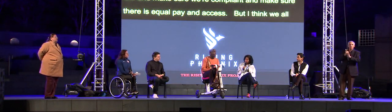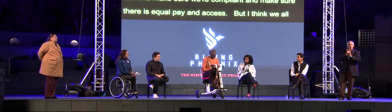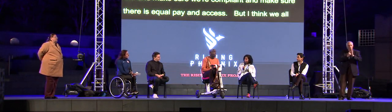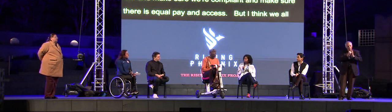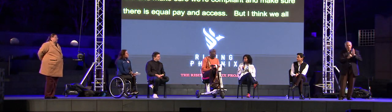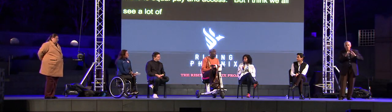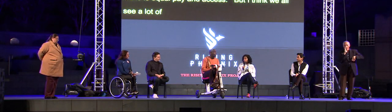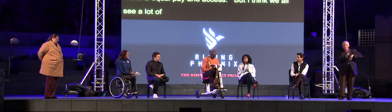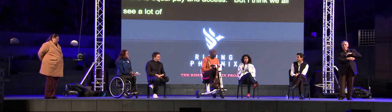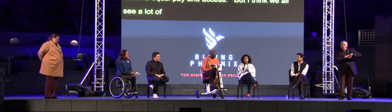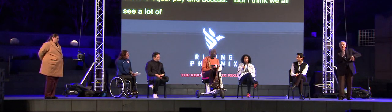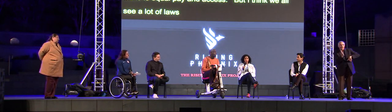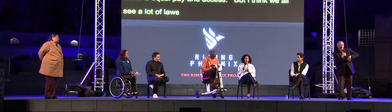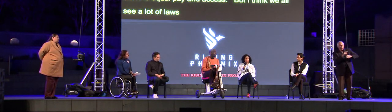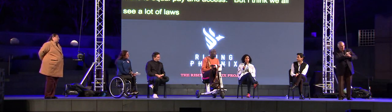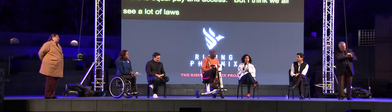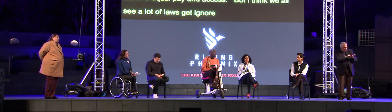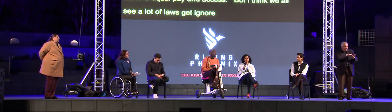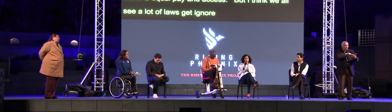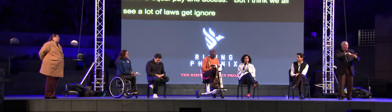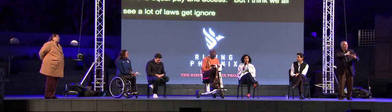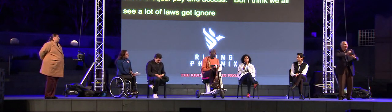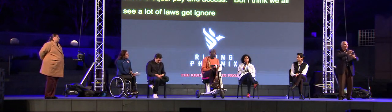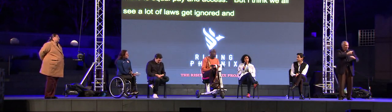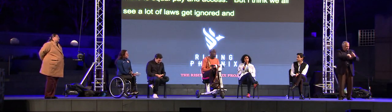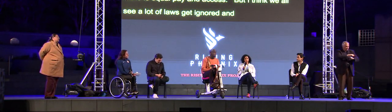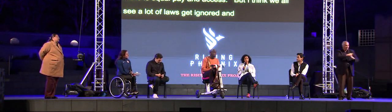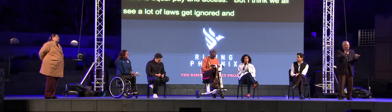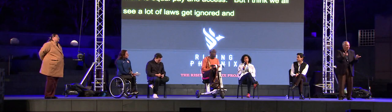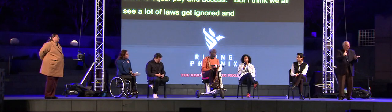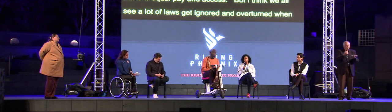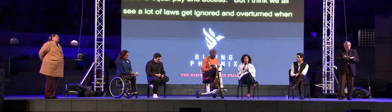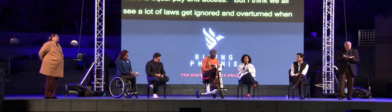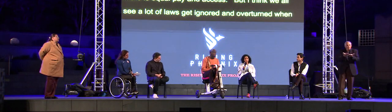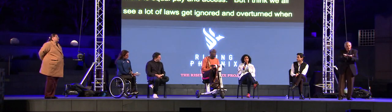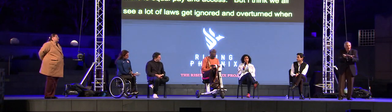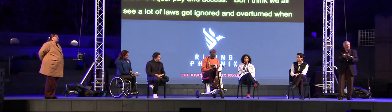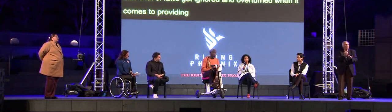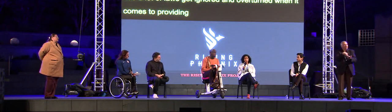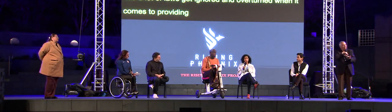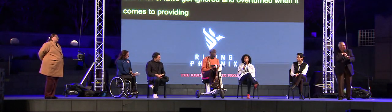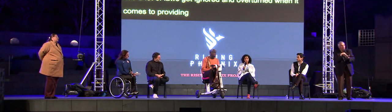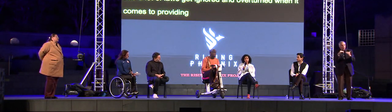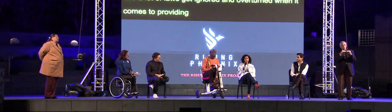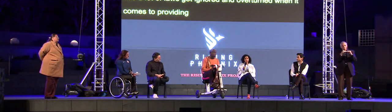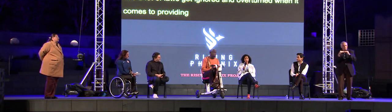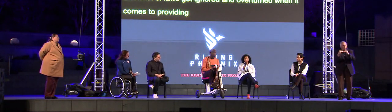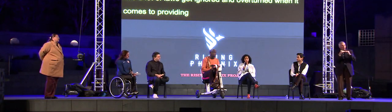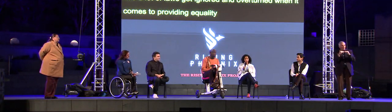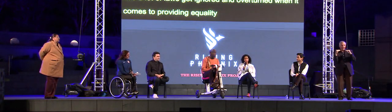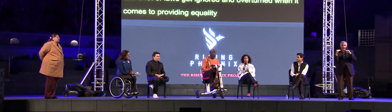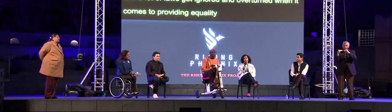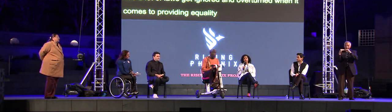A lot of laws get overturned, when it comes to providing equality and access and fair treatment of everyone.